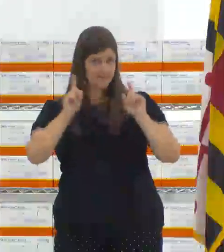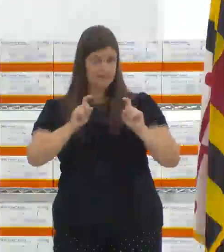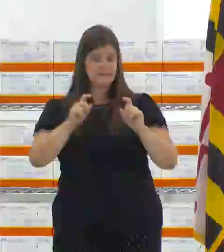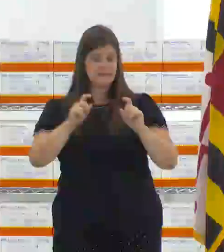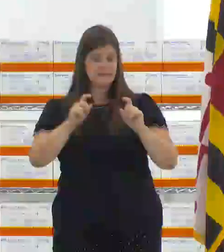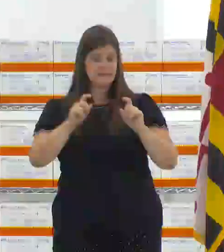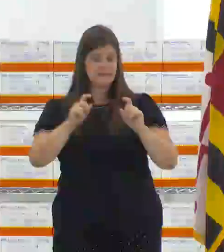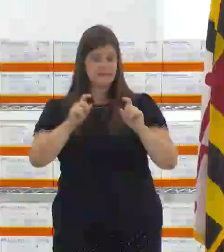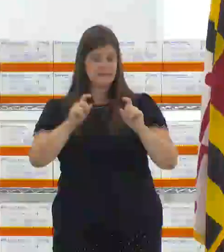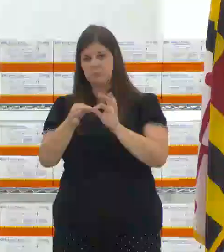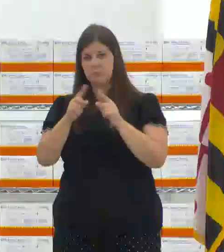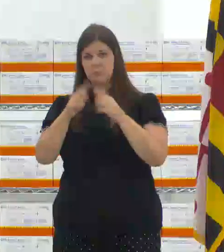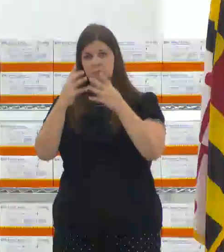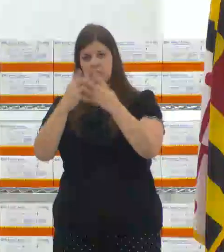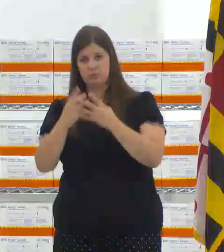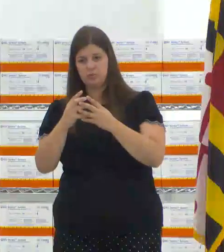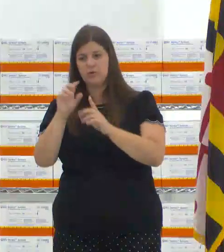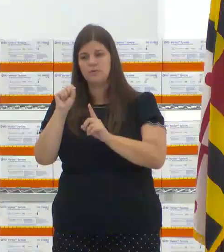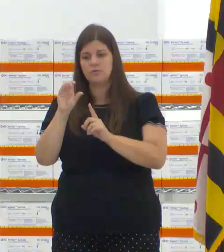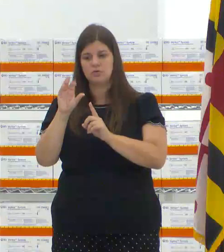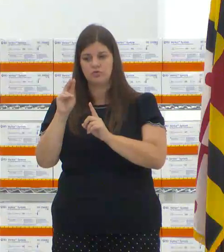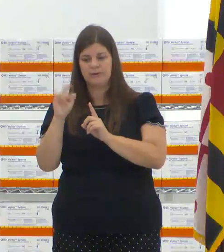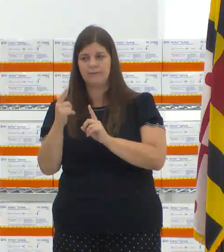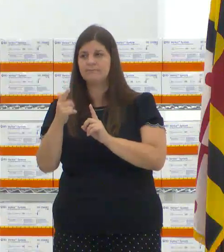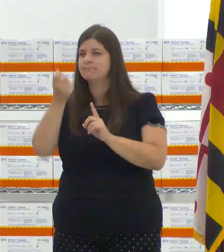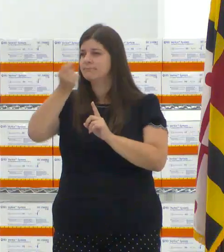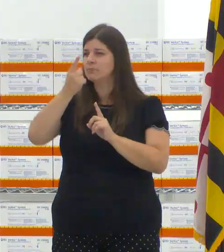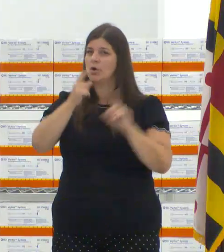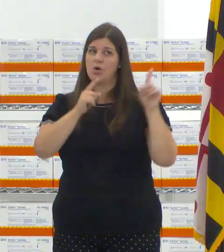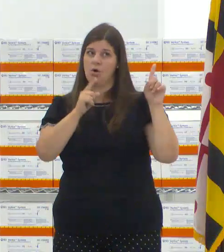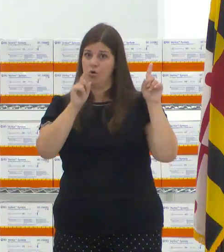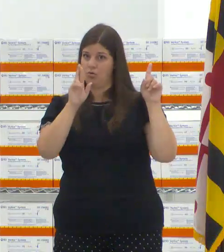But you can't kind of mix the two because it throws off the numbers. SPEAKER: Thank you, Governor.